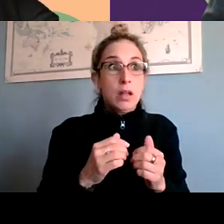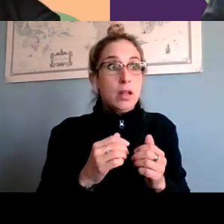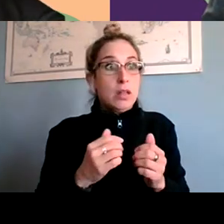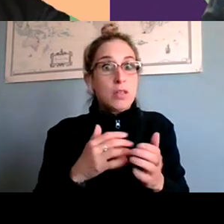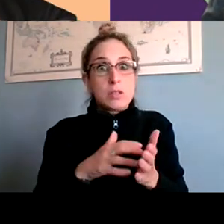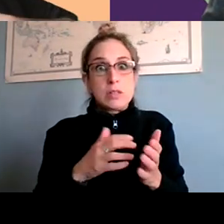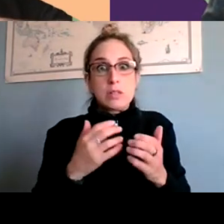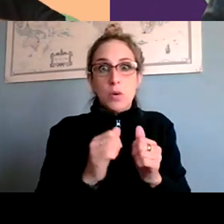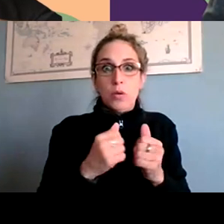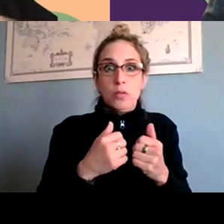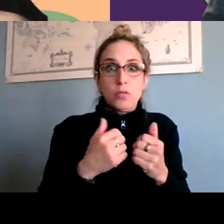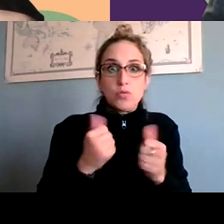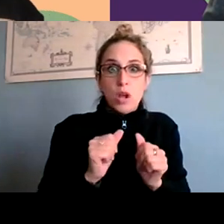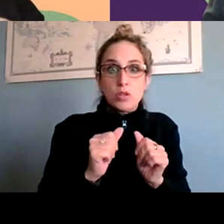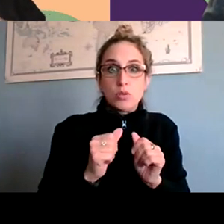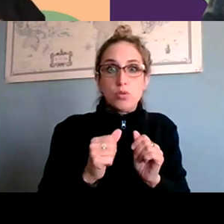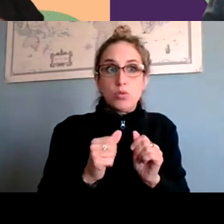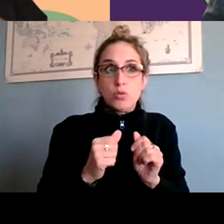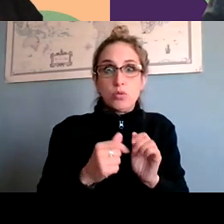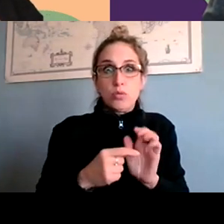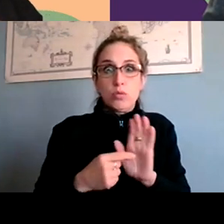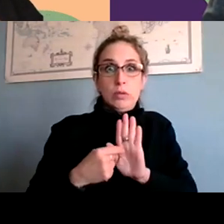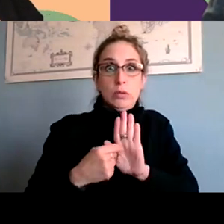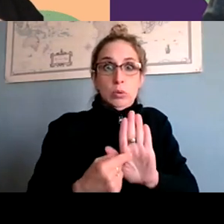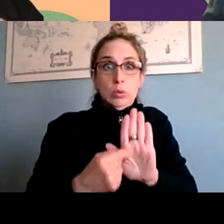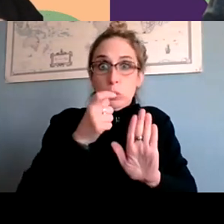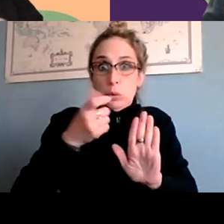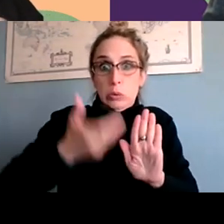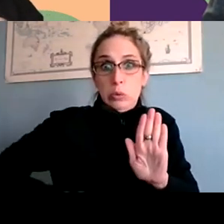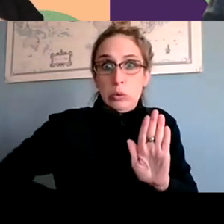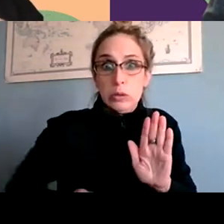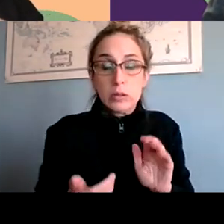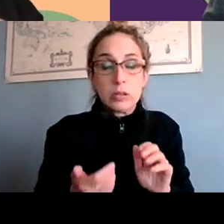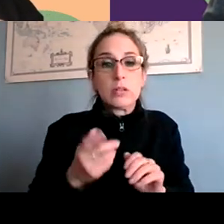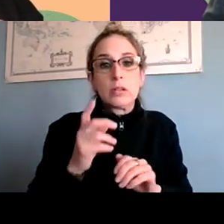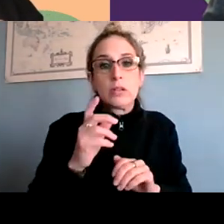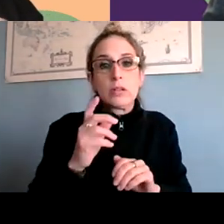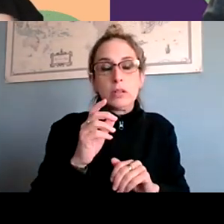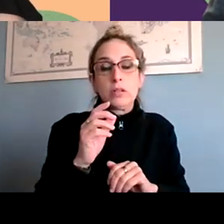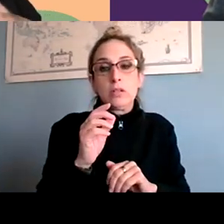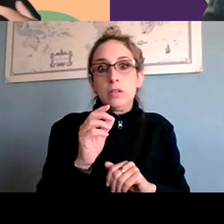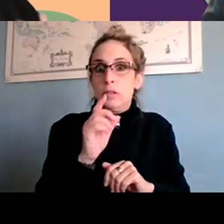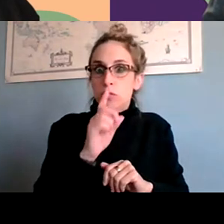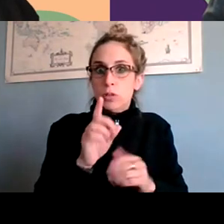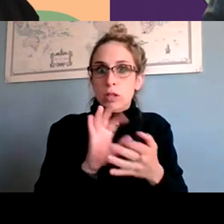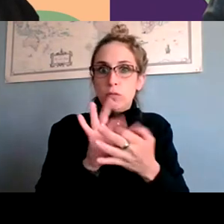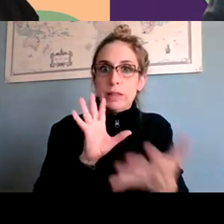Kyle Livie (he/him/his): In order to emphasize that relational I feel like is is releasing some of the.